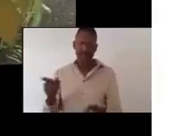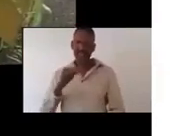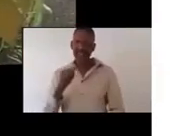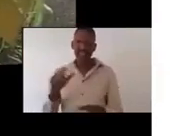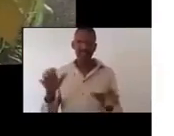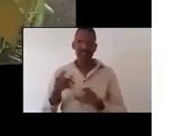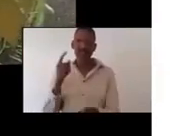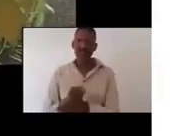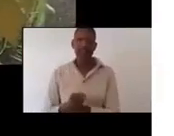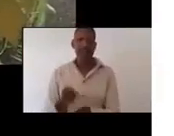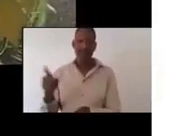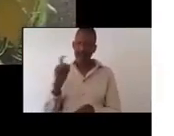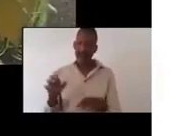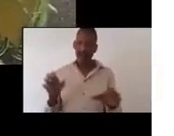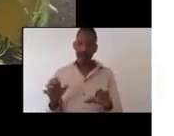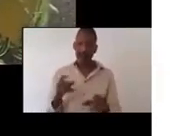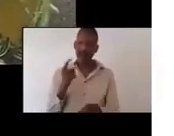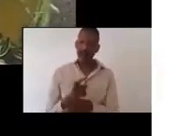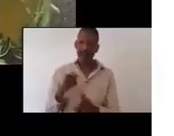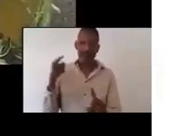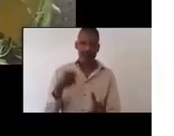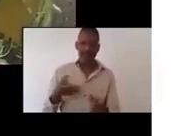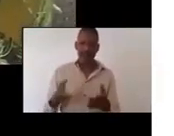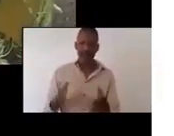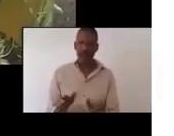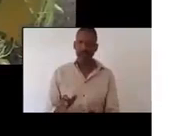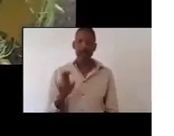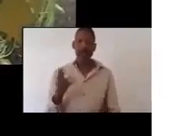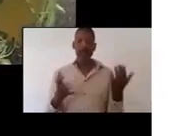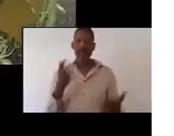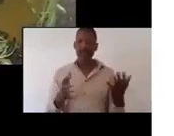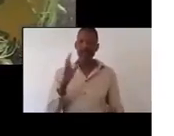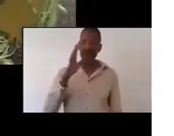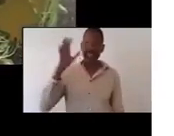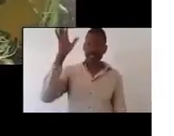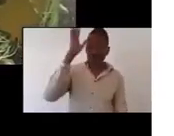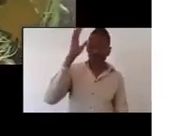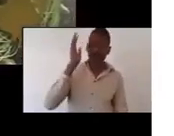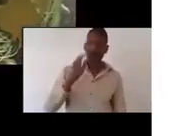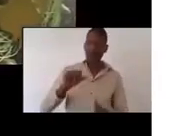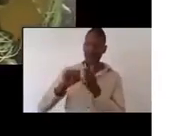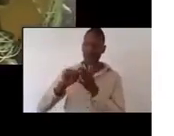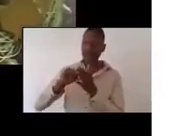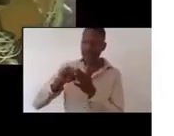Or they might have some specific learning agenda in mind, such as learning the colors of the yarn.